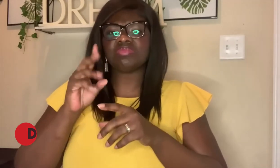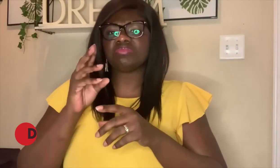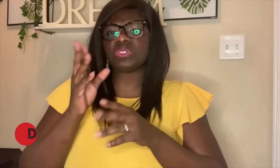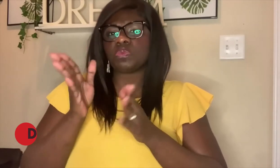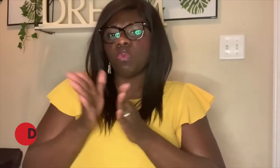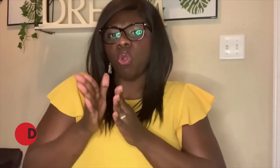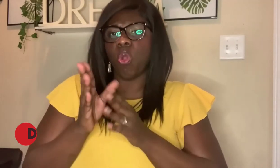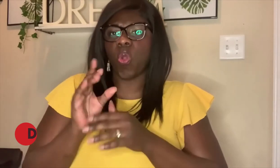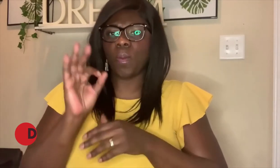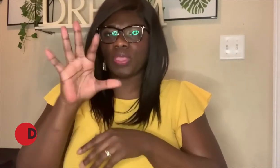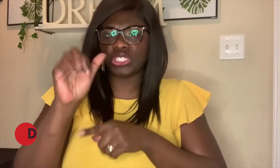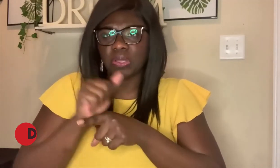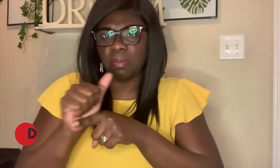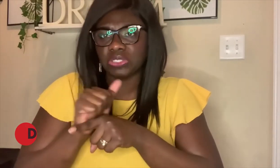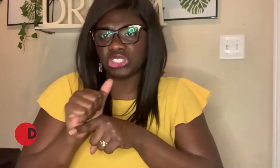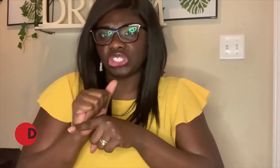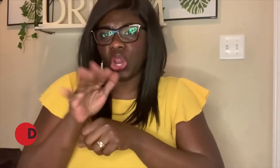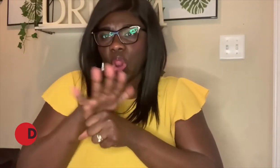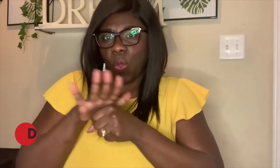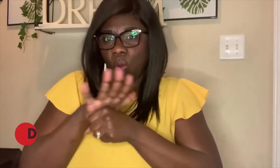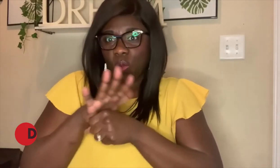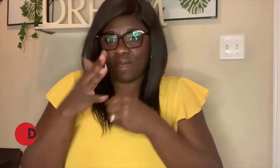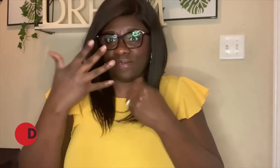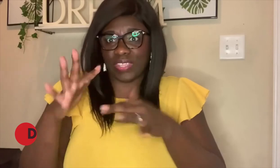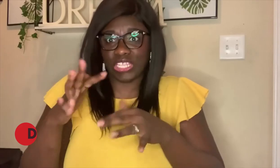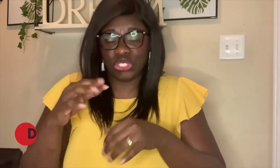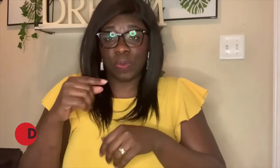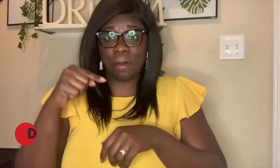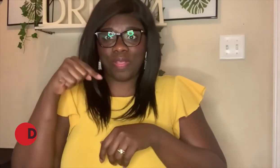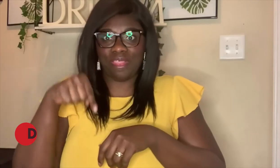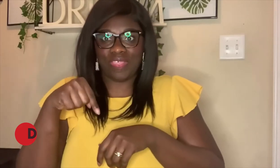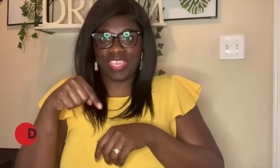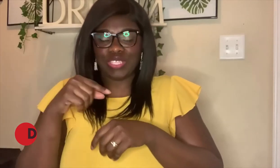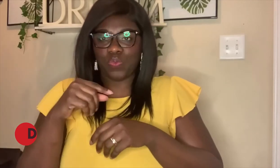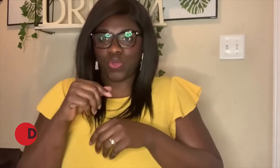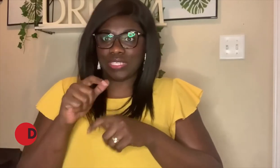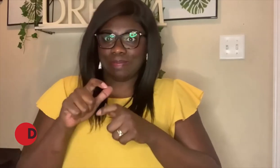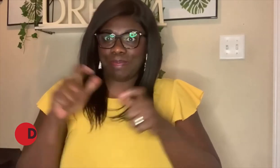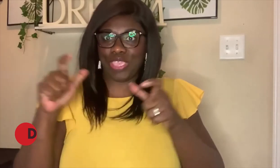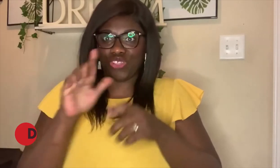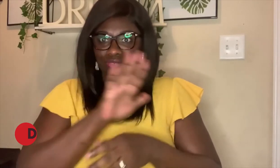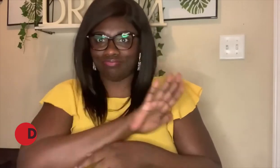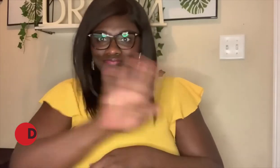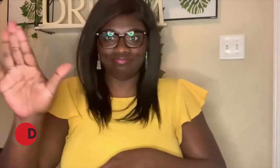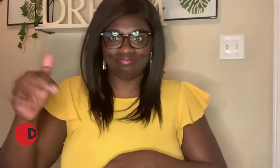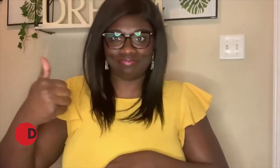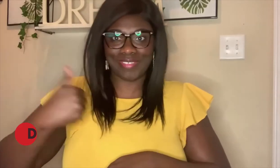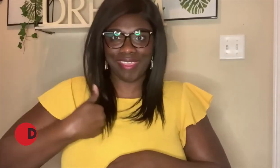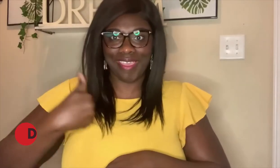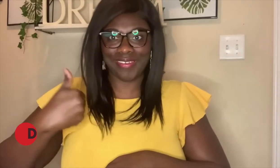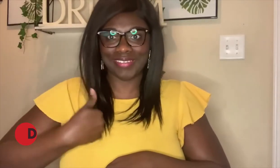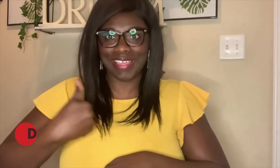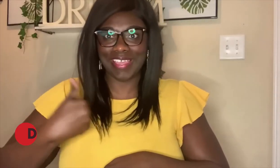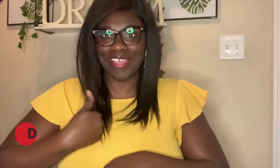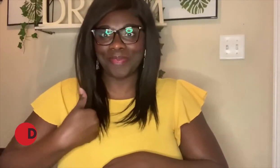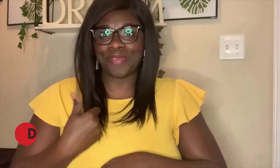I have experienced smaller pitch competitions locally but this one was bigger and across Canada.